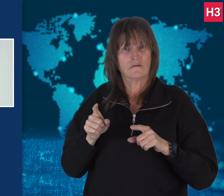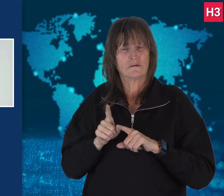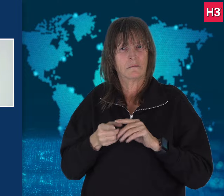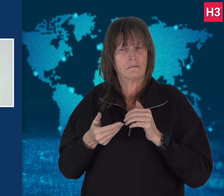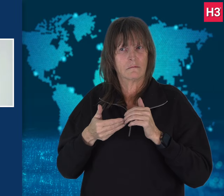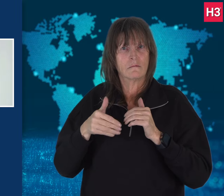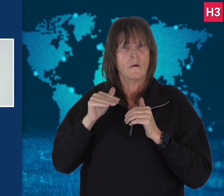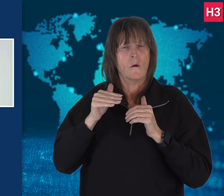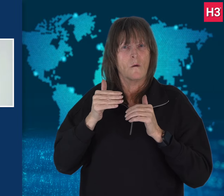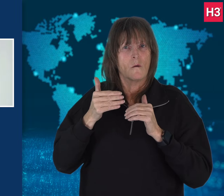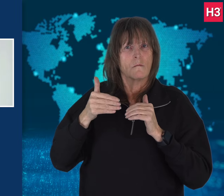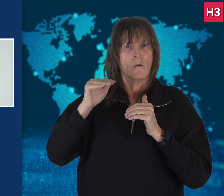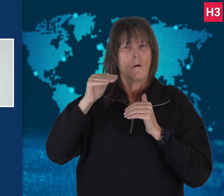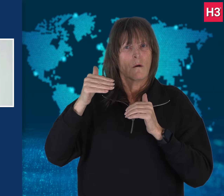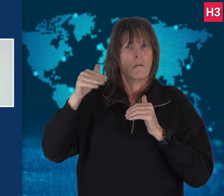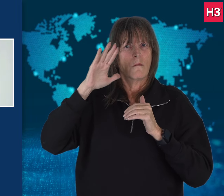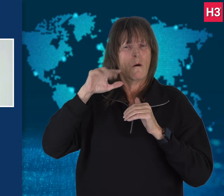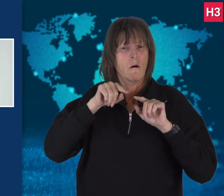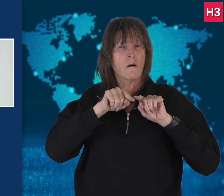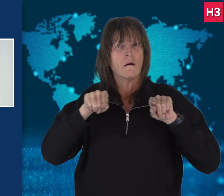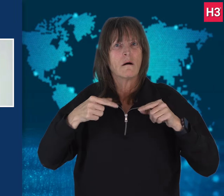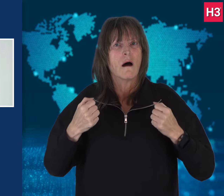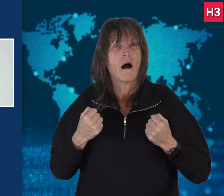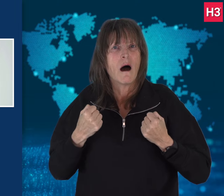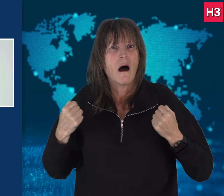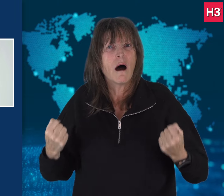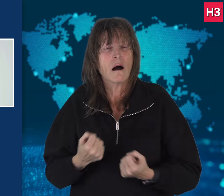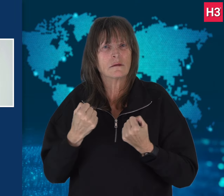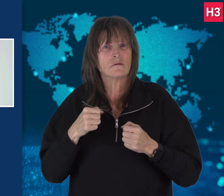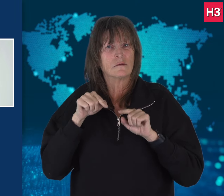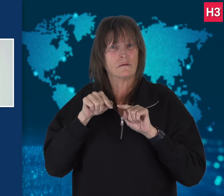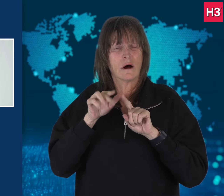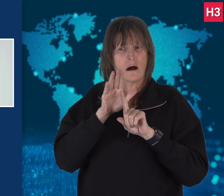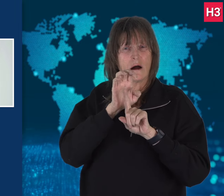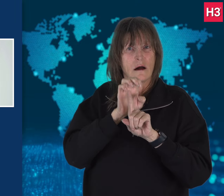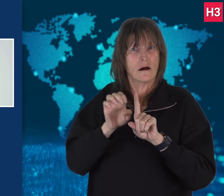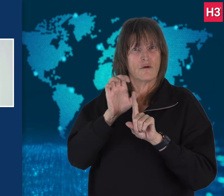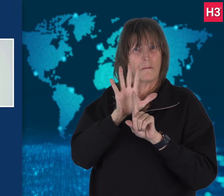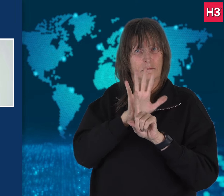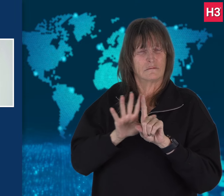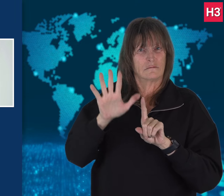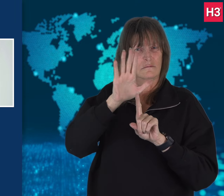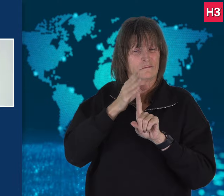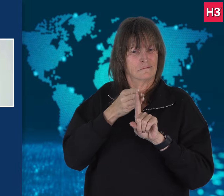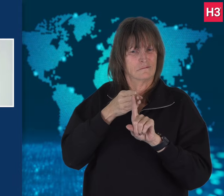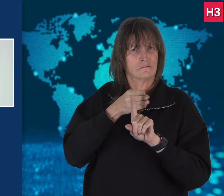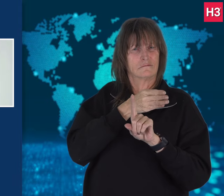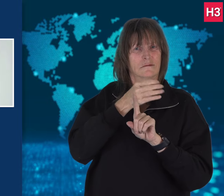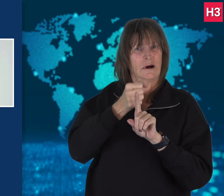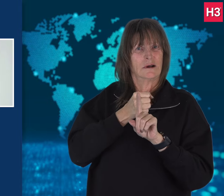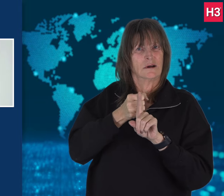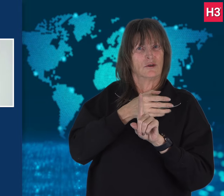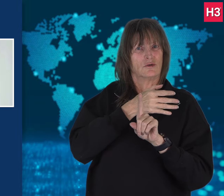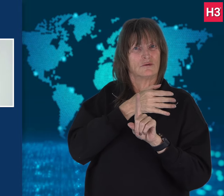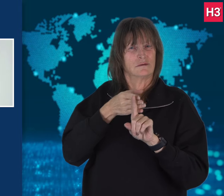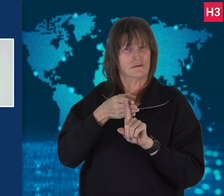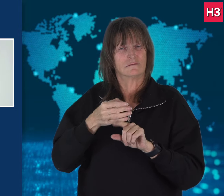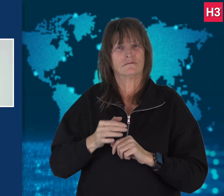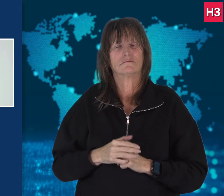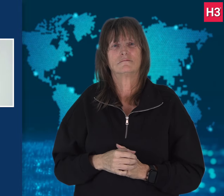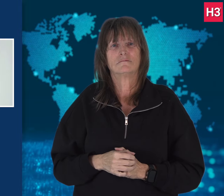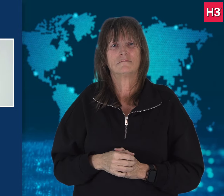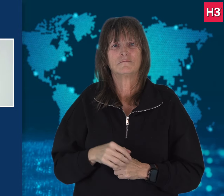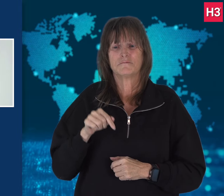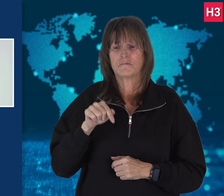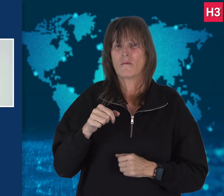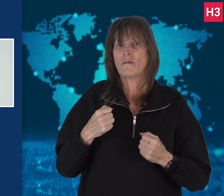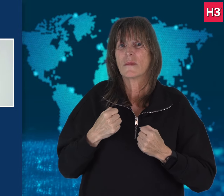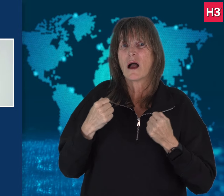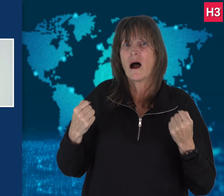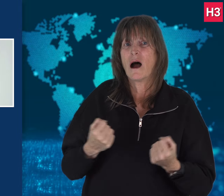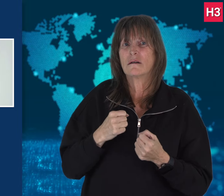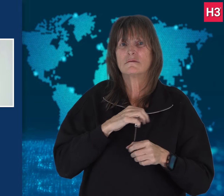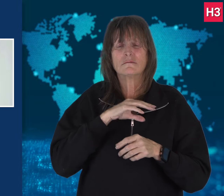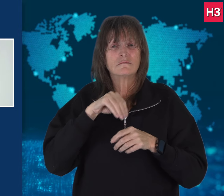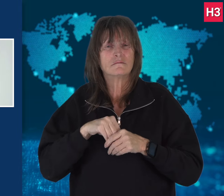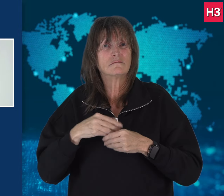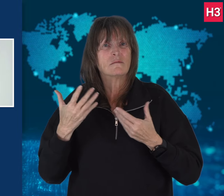increased its activities in Europe in recent years. These activities